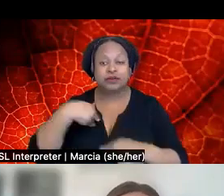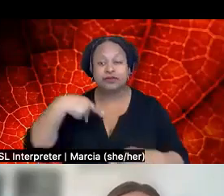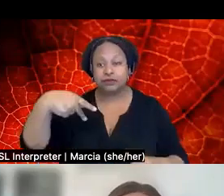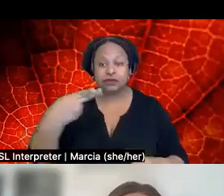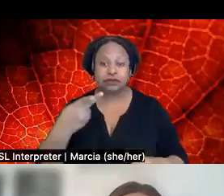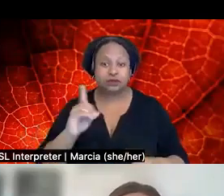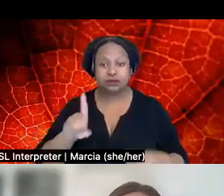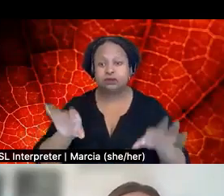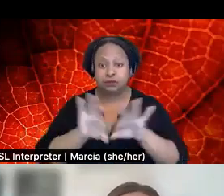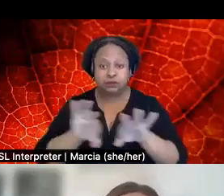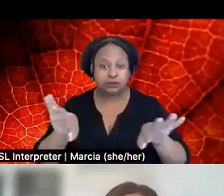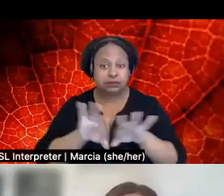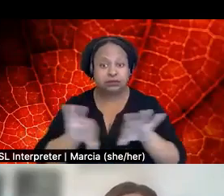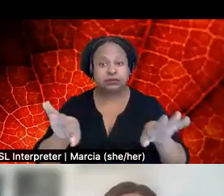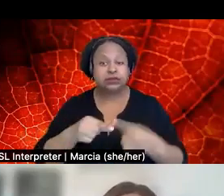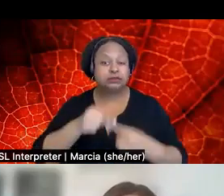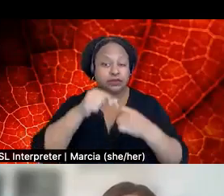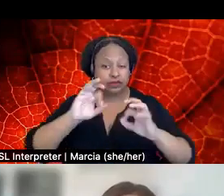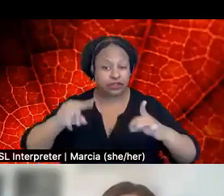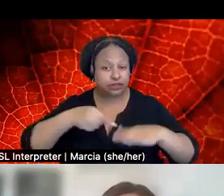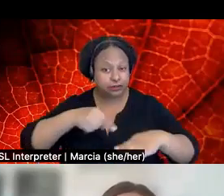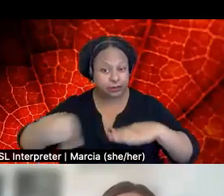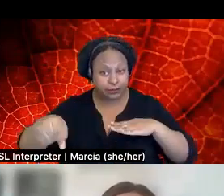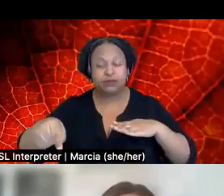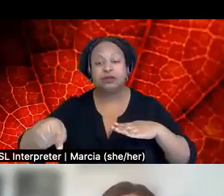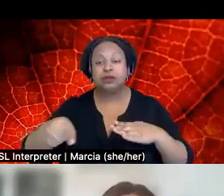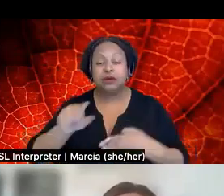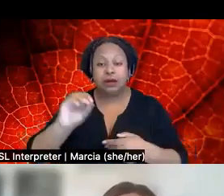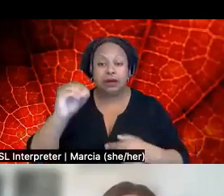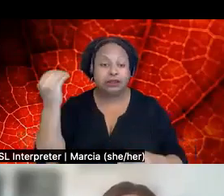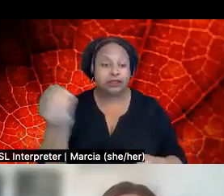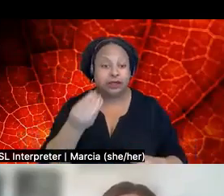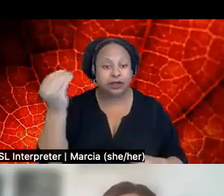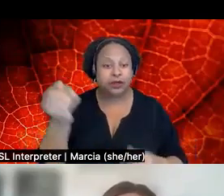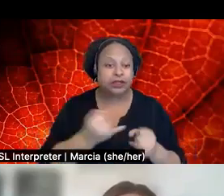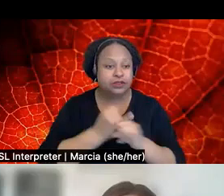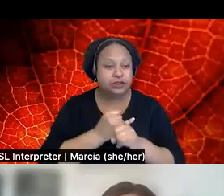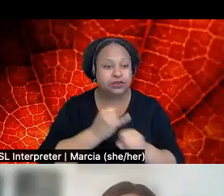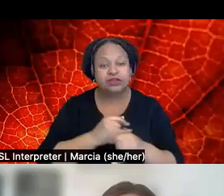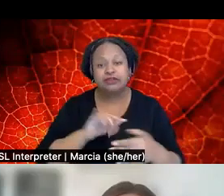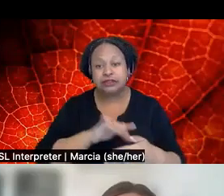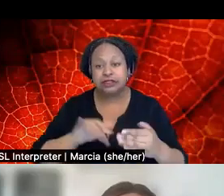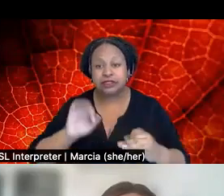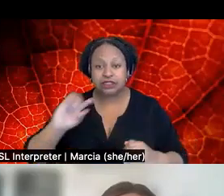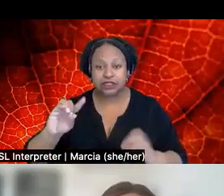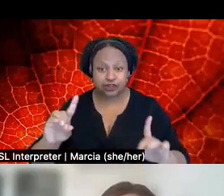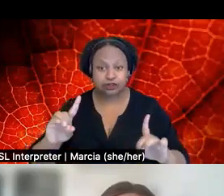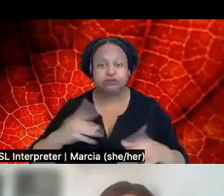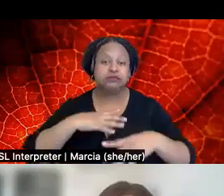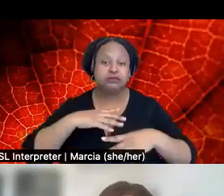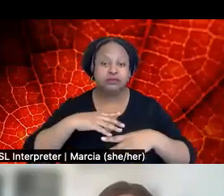degree in special education from the Ontario Institute for Studies in Education in Toronto.